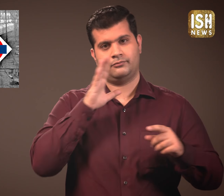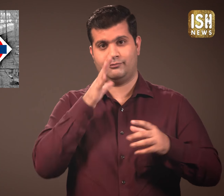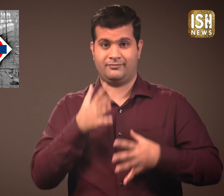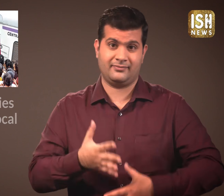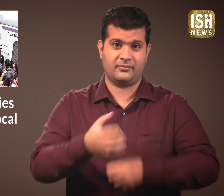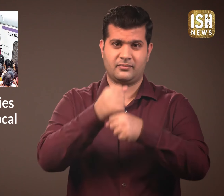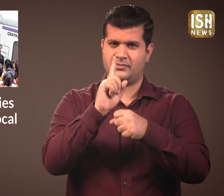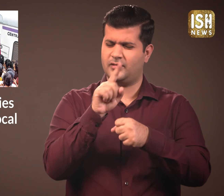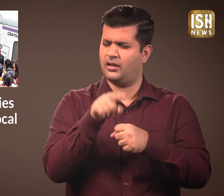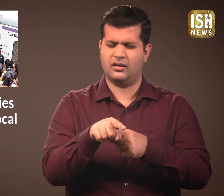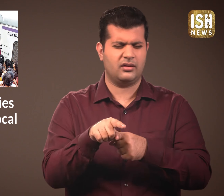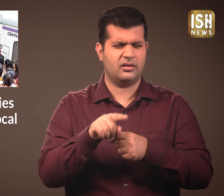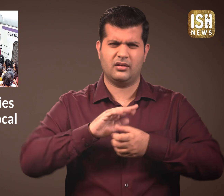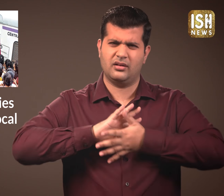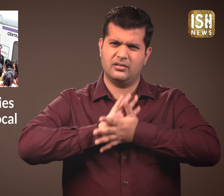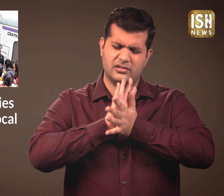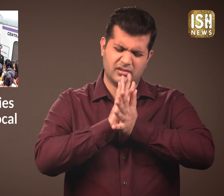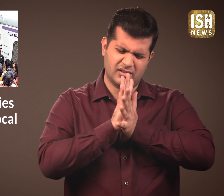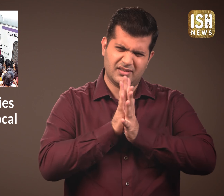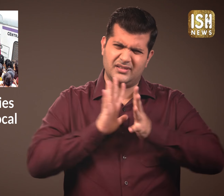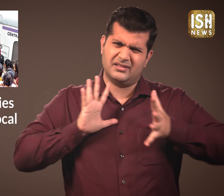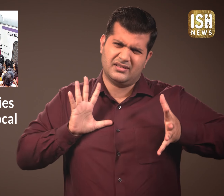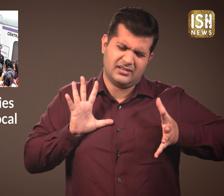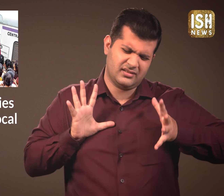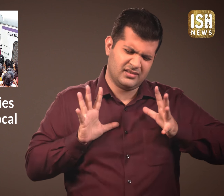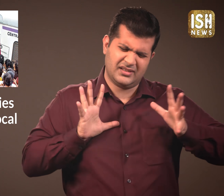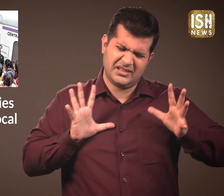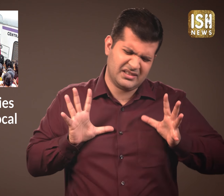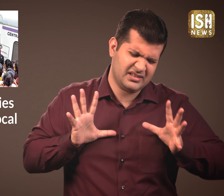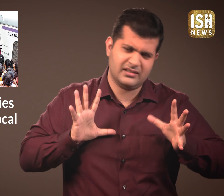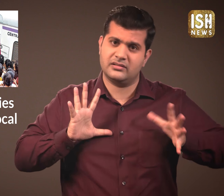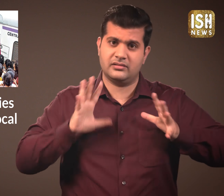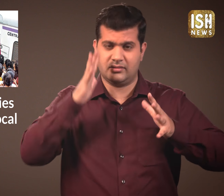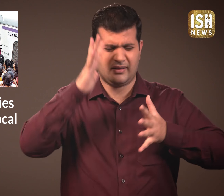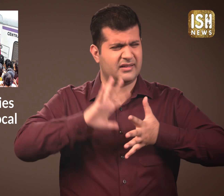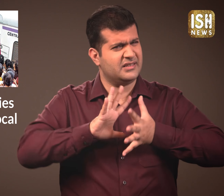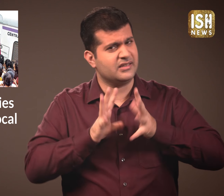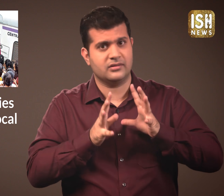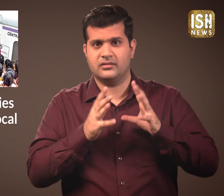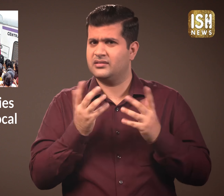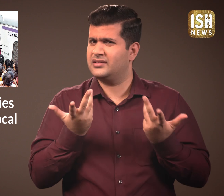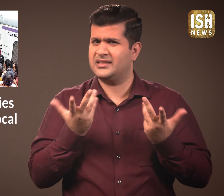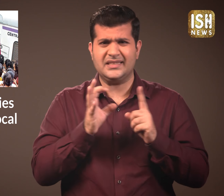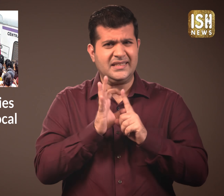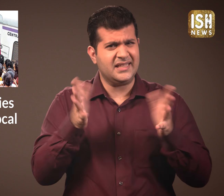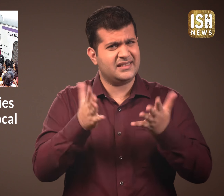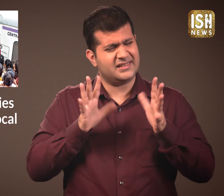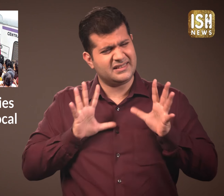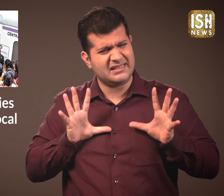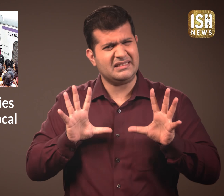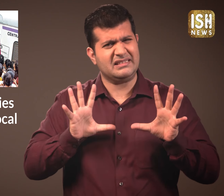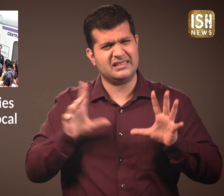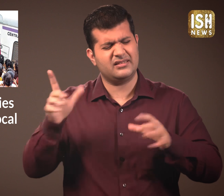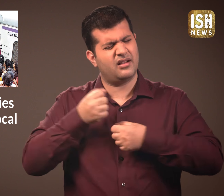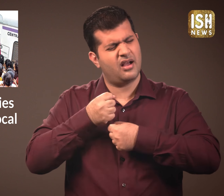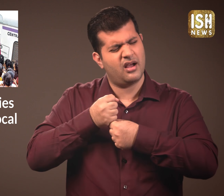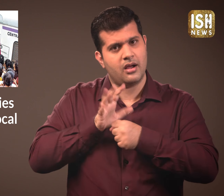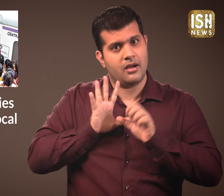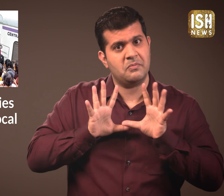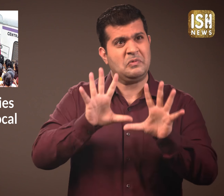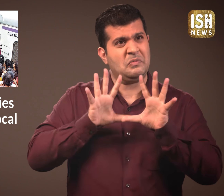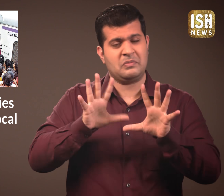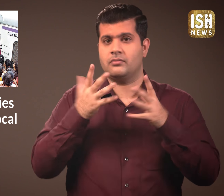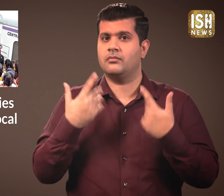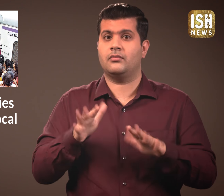She managed to board the train but the train was extremely crowded.